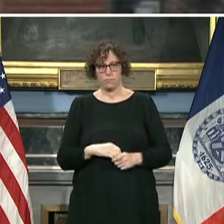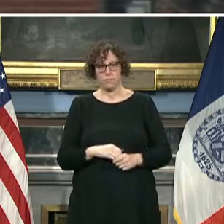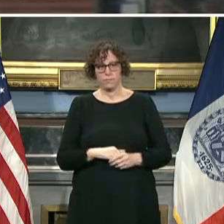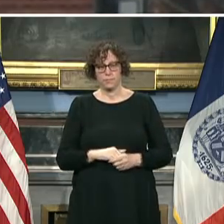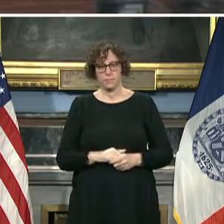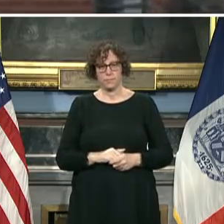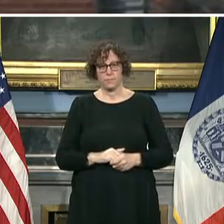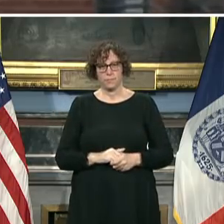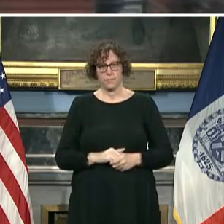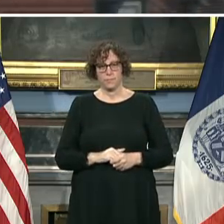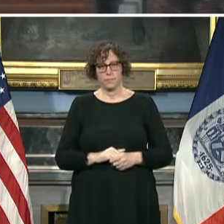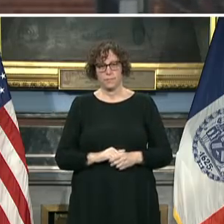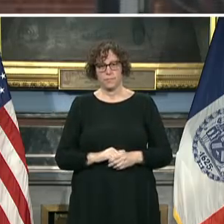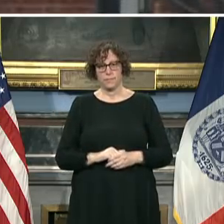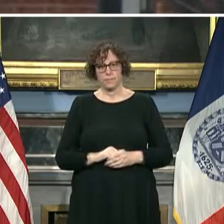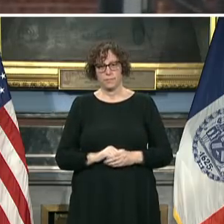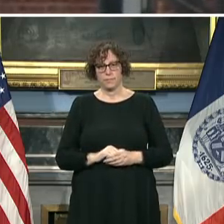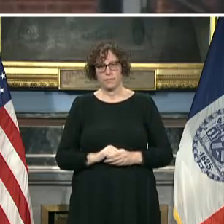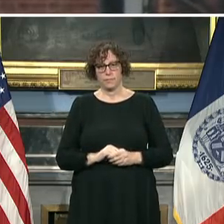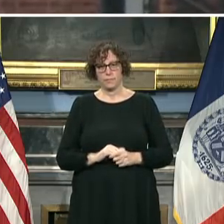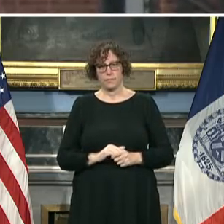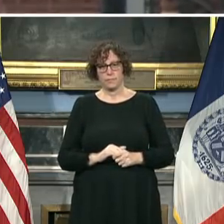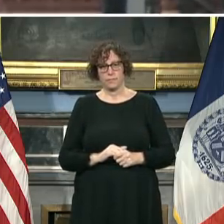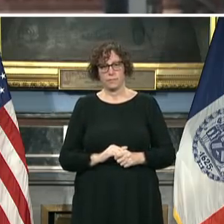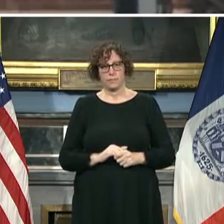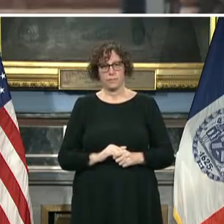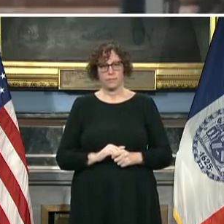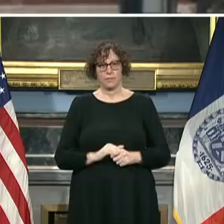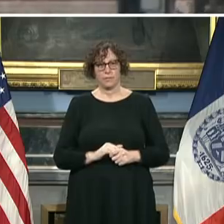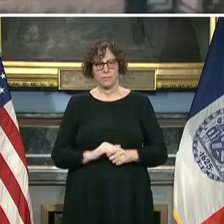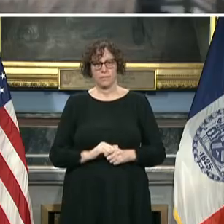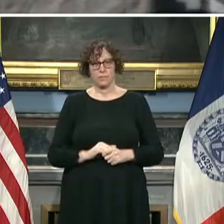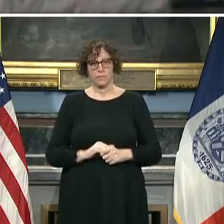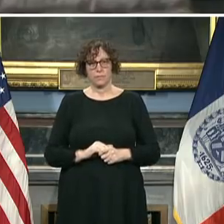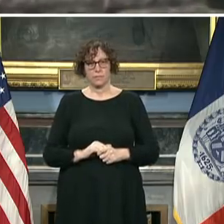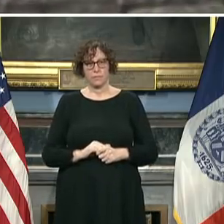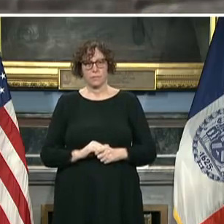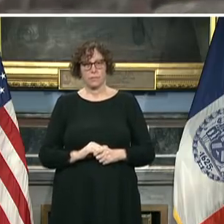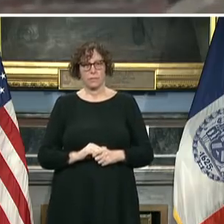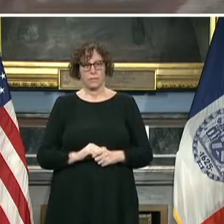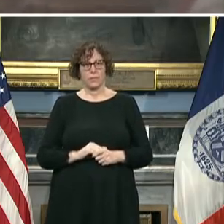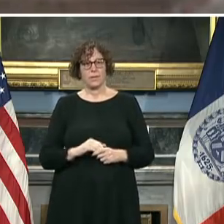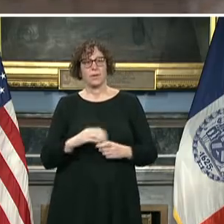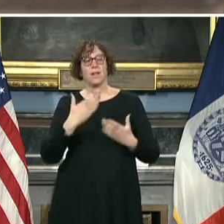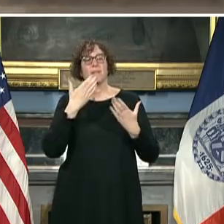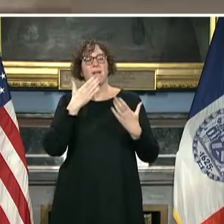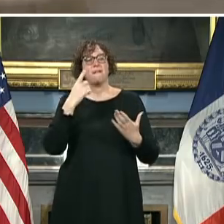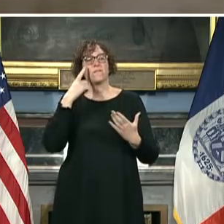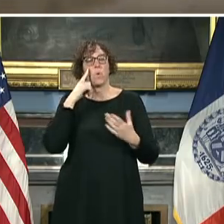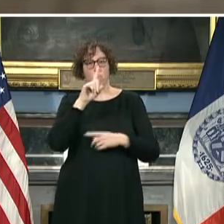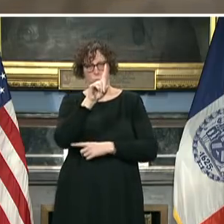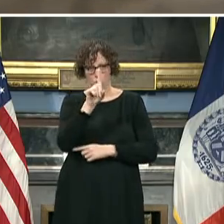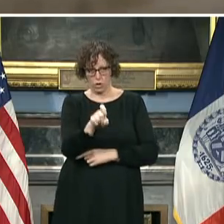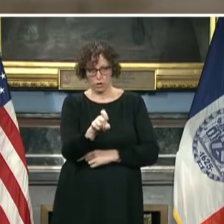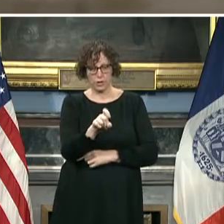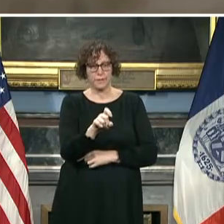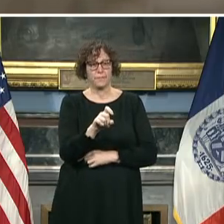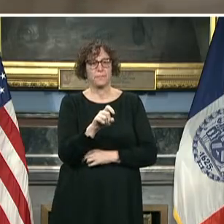THOSE.